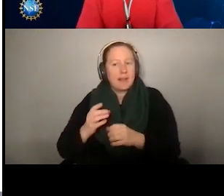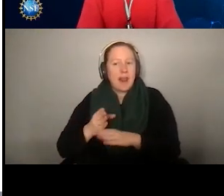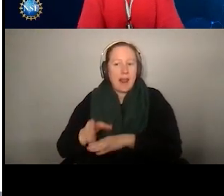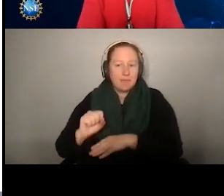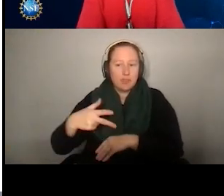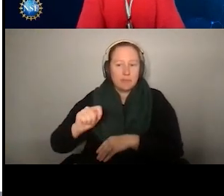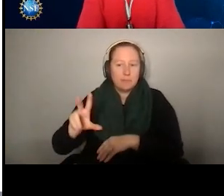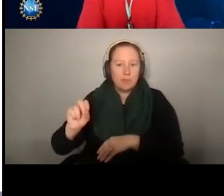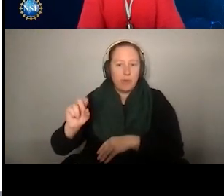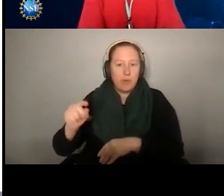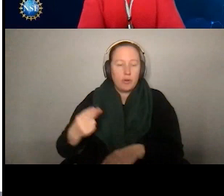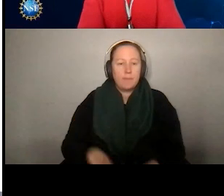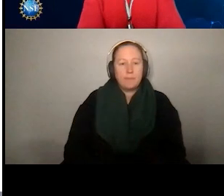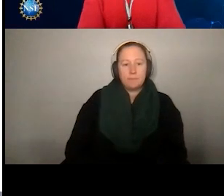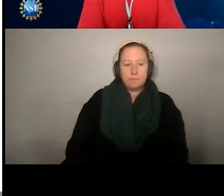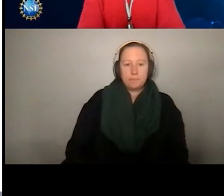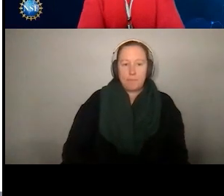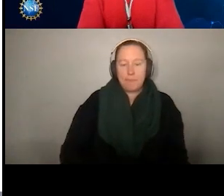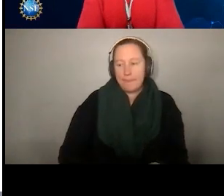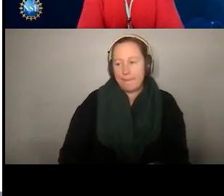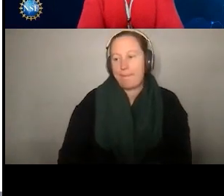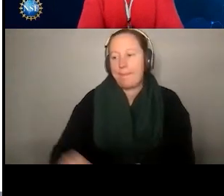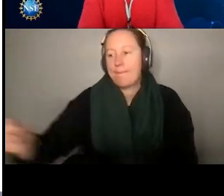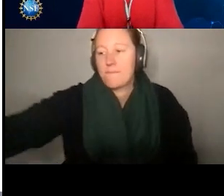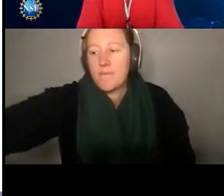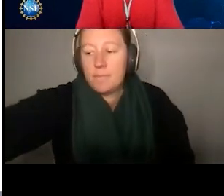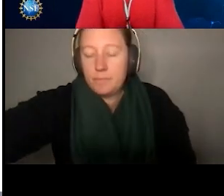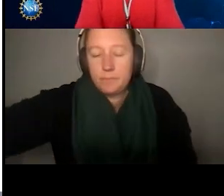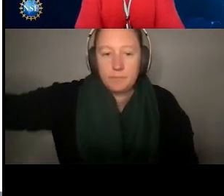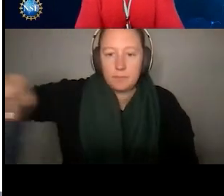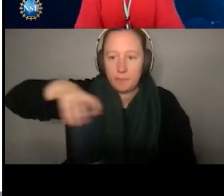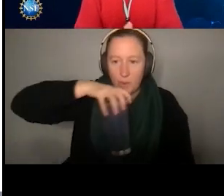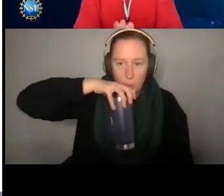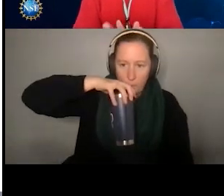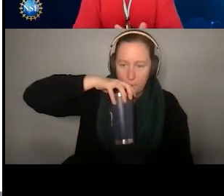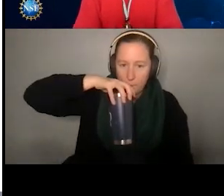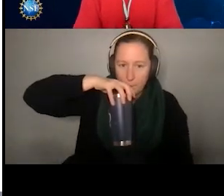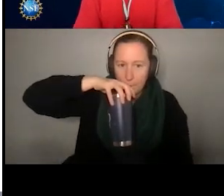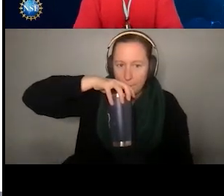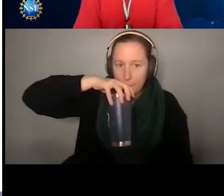Let's take a look at the specifics in this scenario. University is managing award